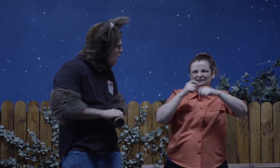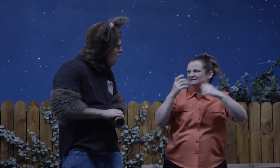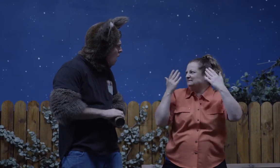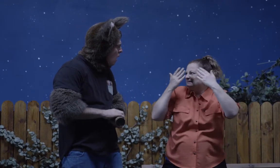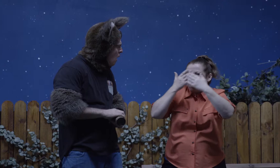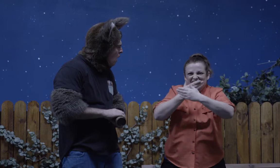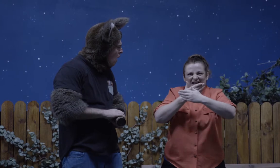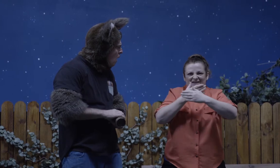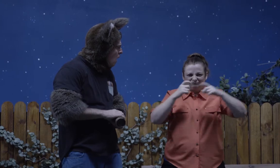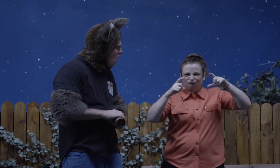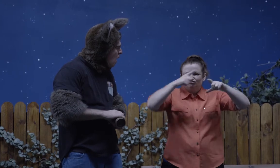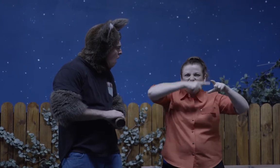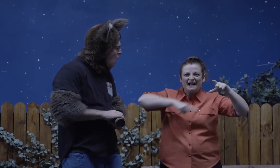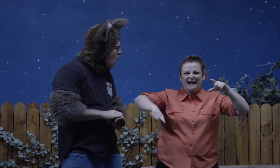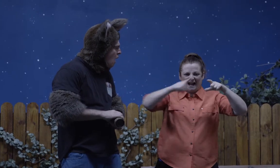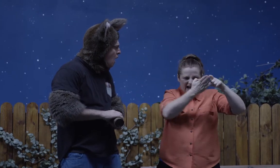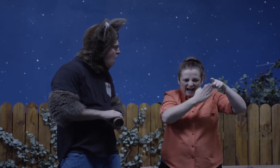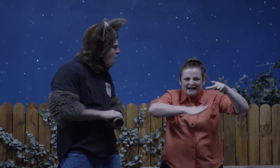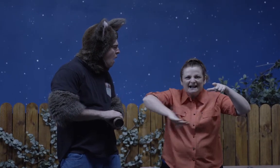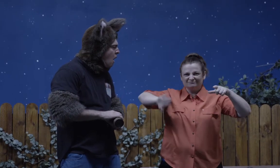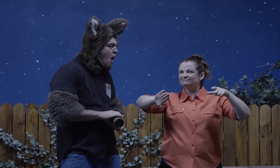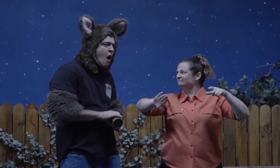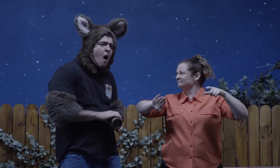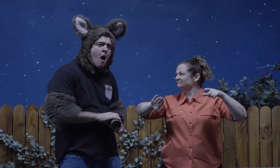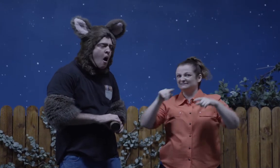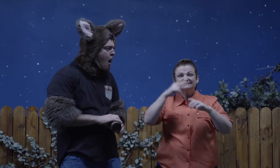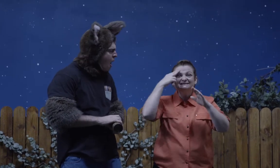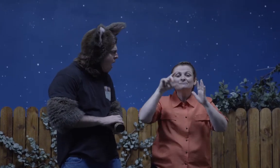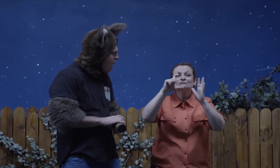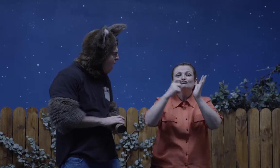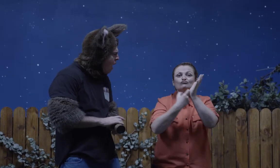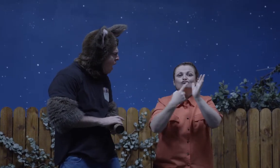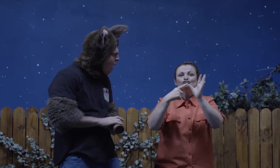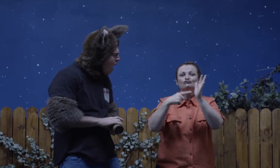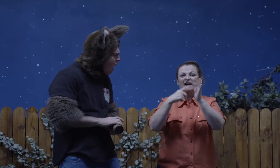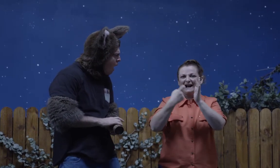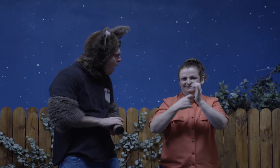And when we look at the moon, the craters appear dark. That's what you can see.